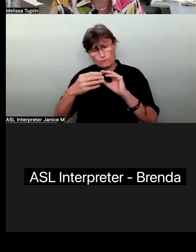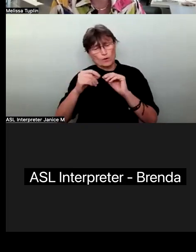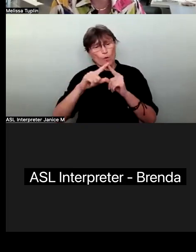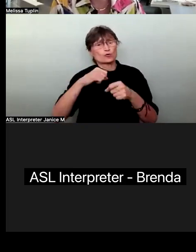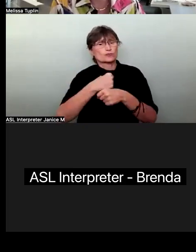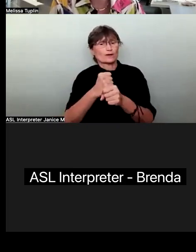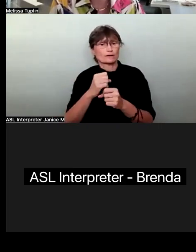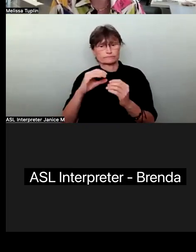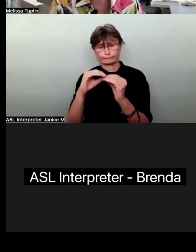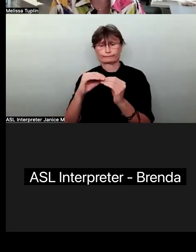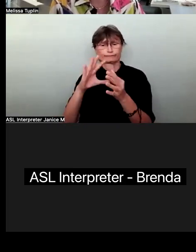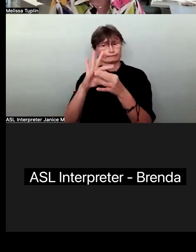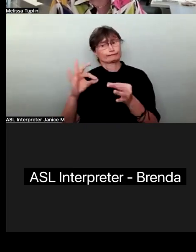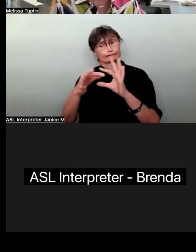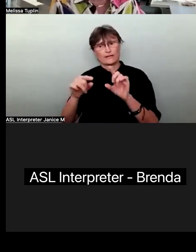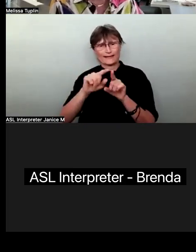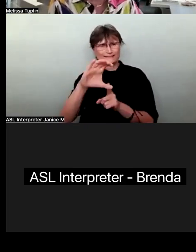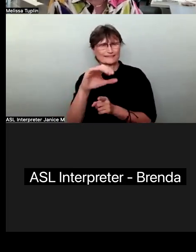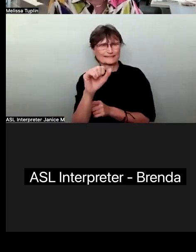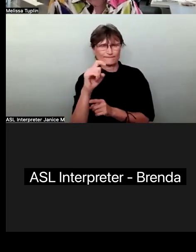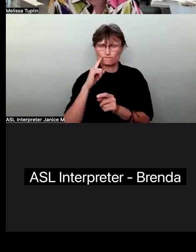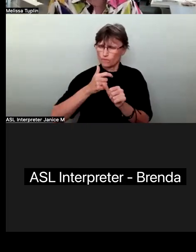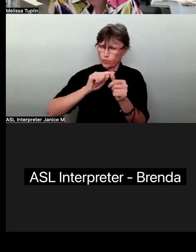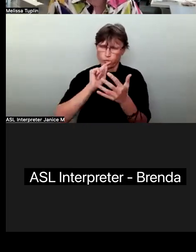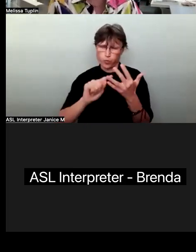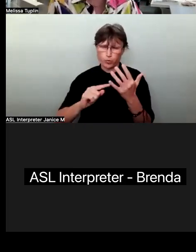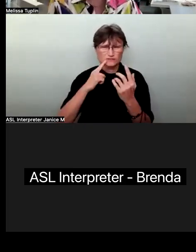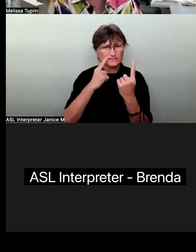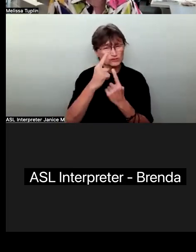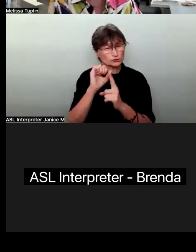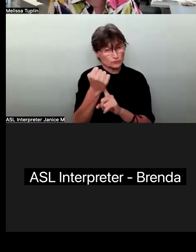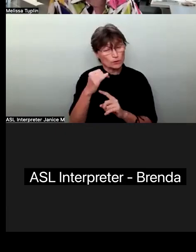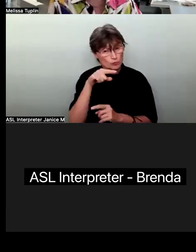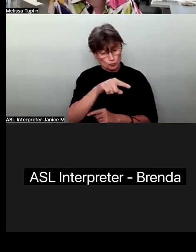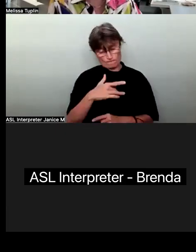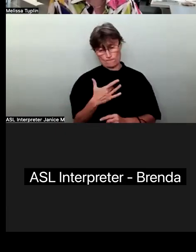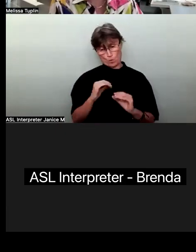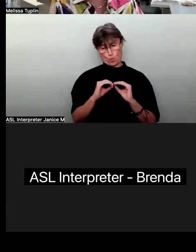of these considerations. If you feel that your organization fits into one of them,